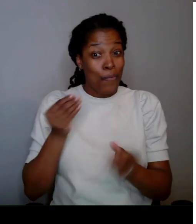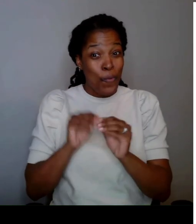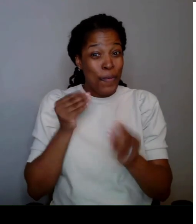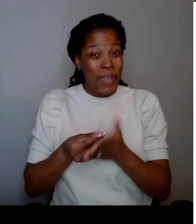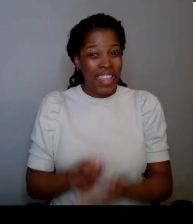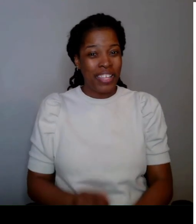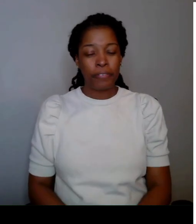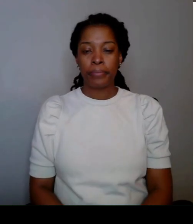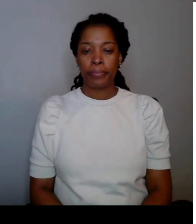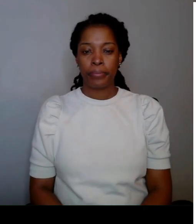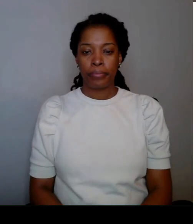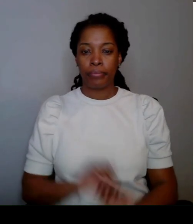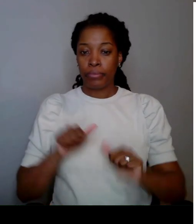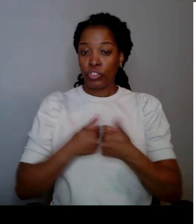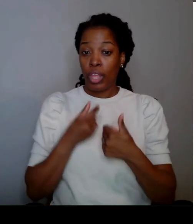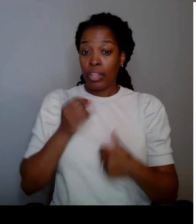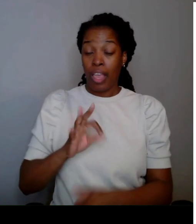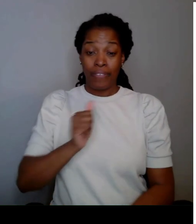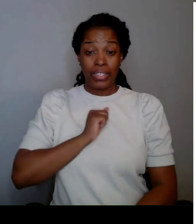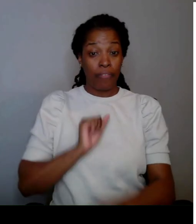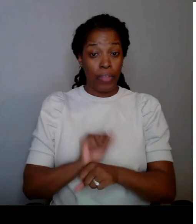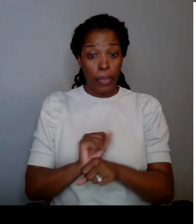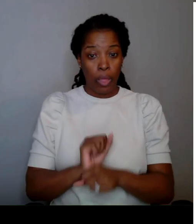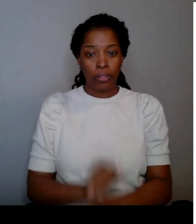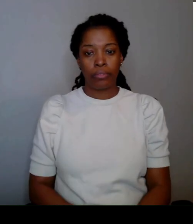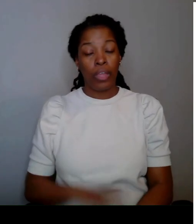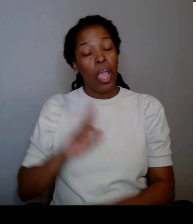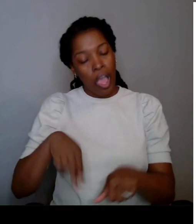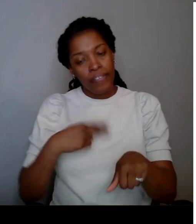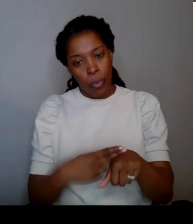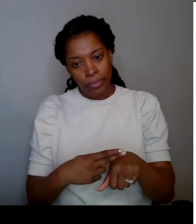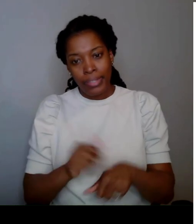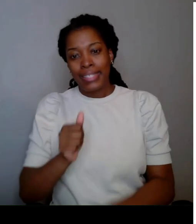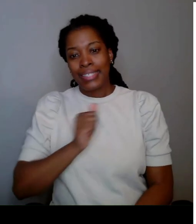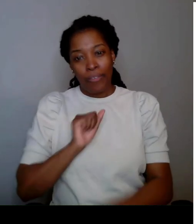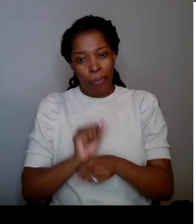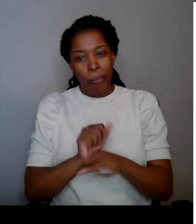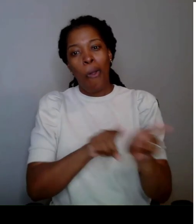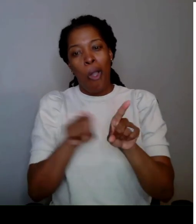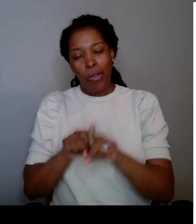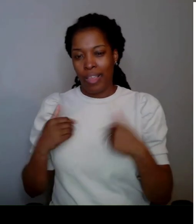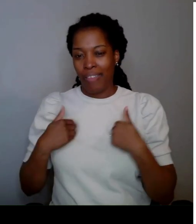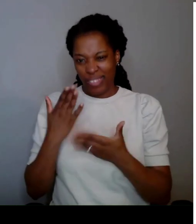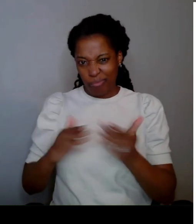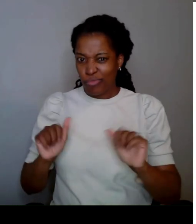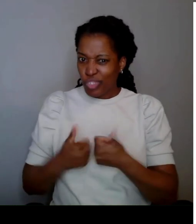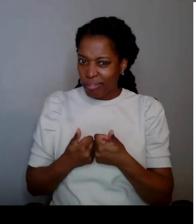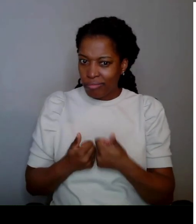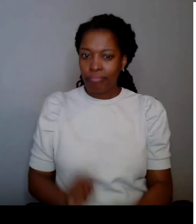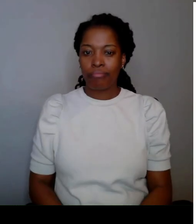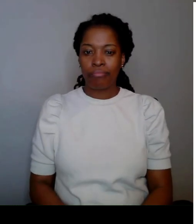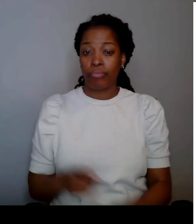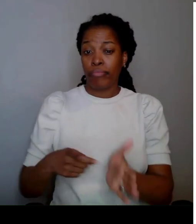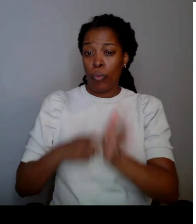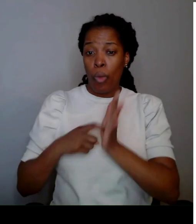self-employment also comes with challenges. It requires responsibility, persistence, and problem solving.